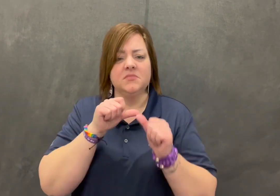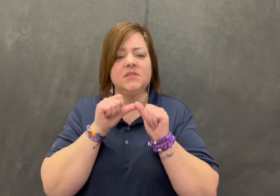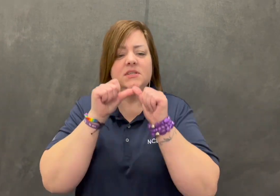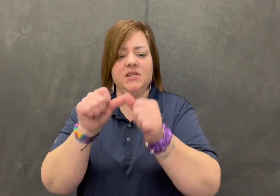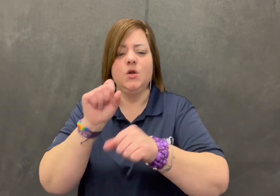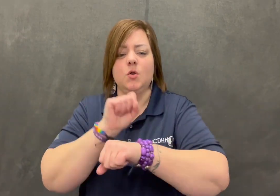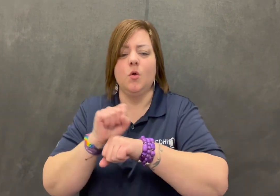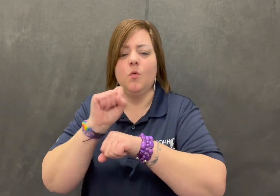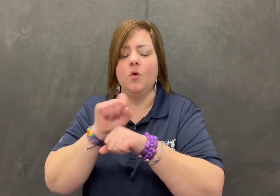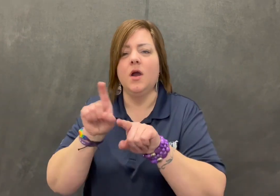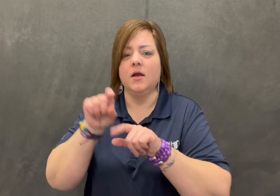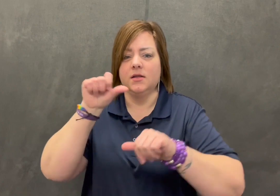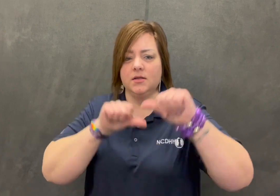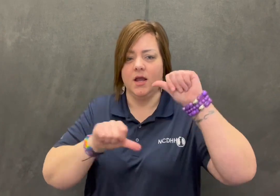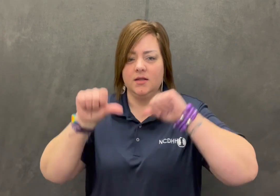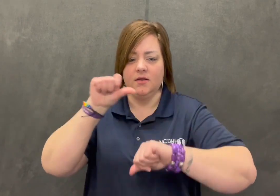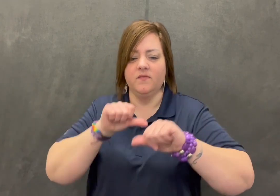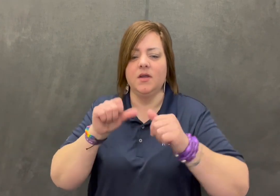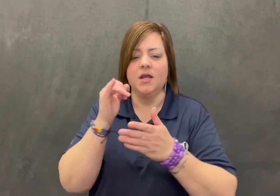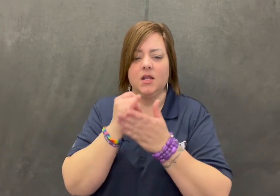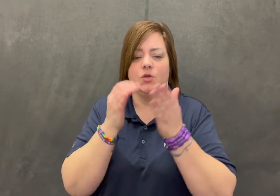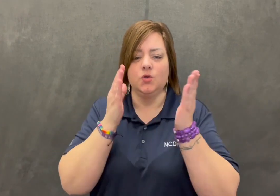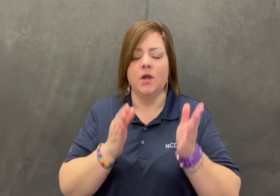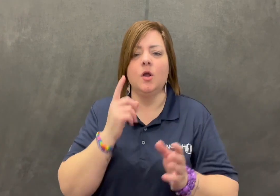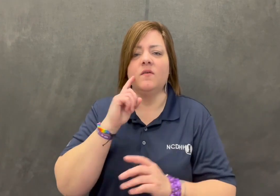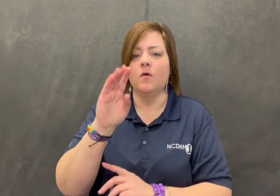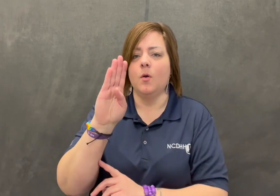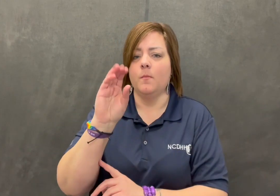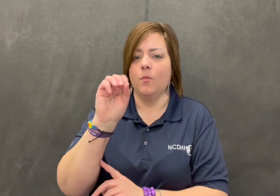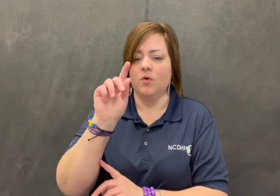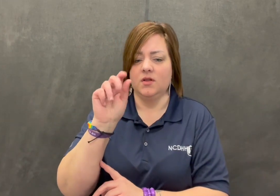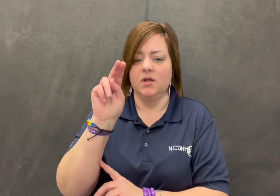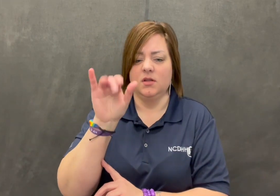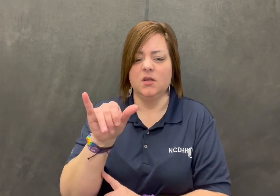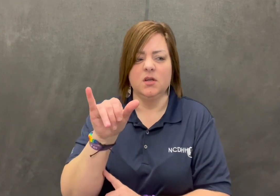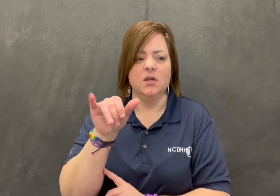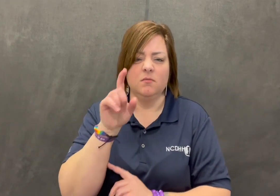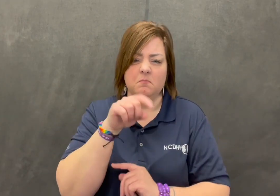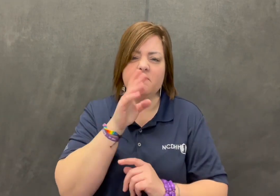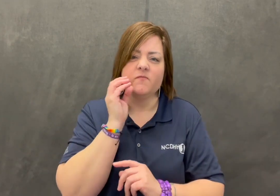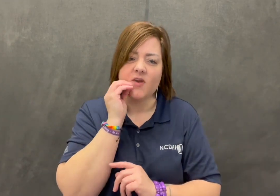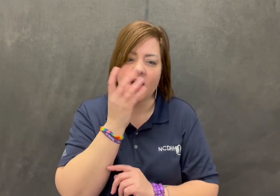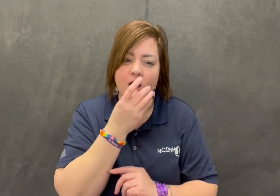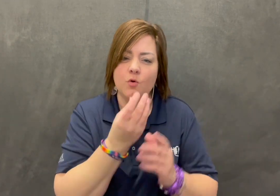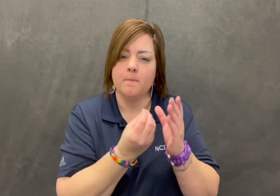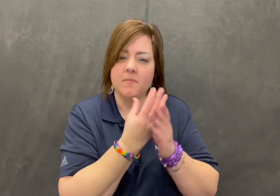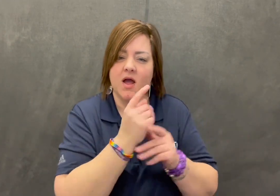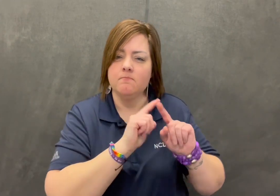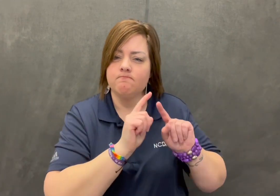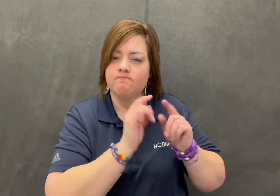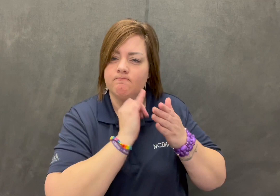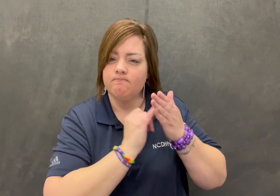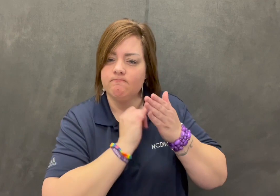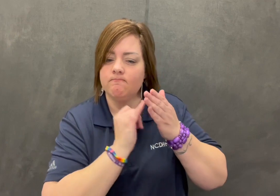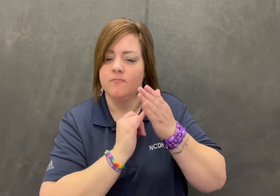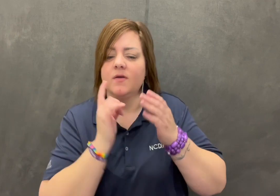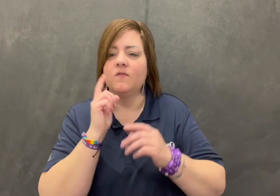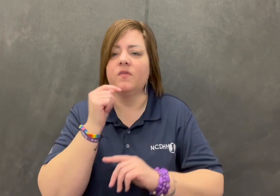She continued to work as a scientific illustrator in botany which is a study of flowers and plants